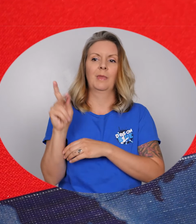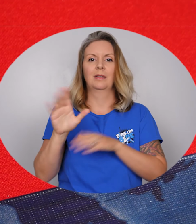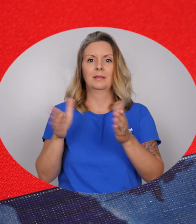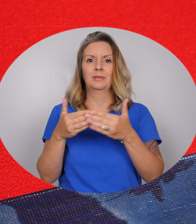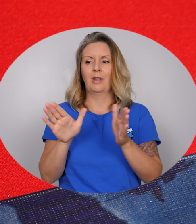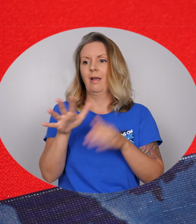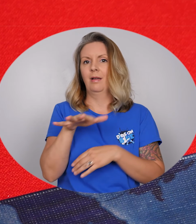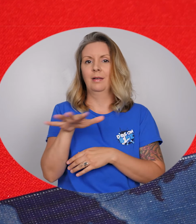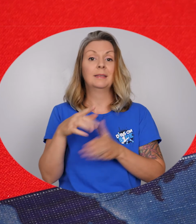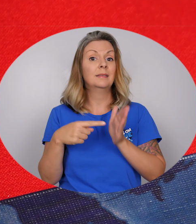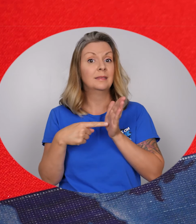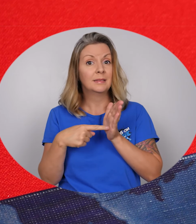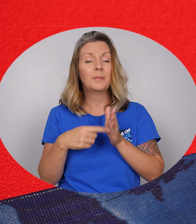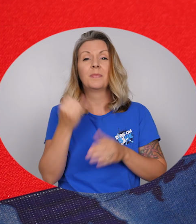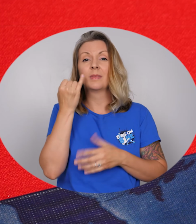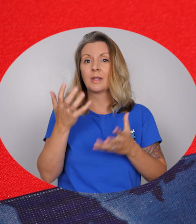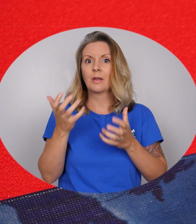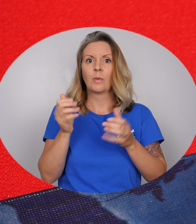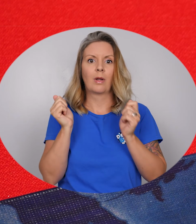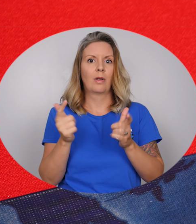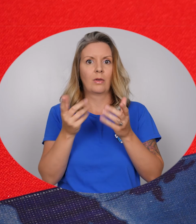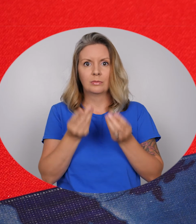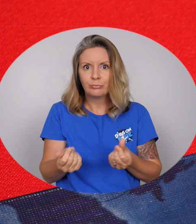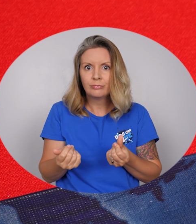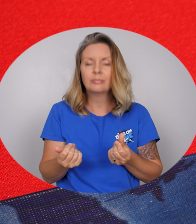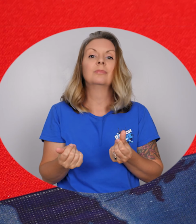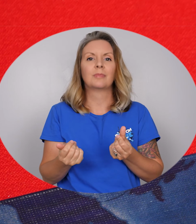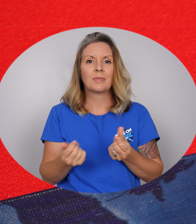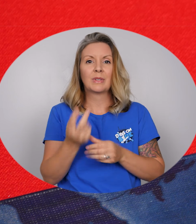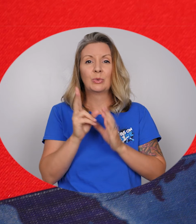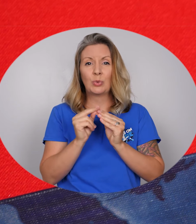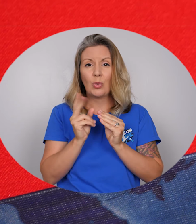to the supply at the side of the board. So, if I wanted to clear Montreal of this disease,